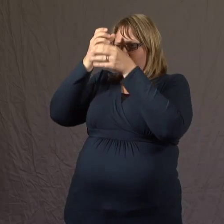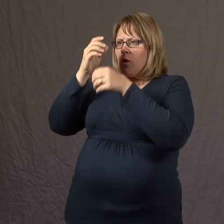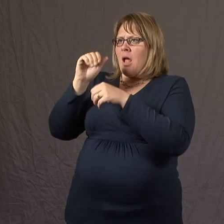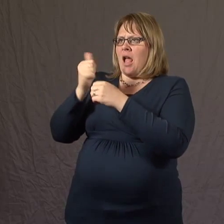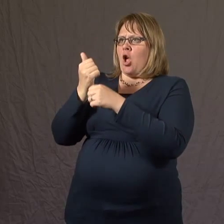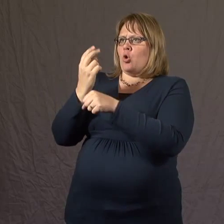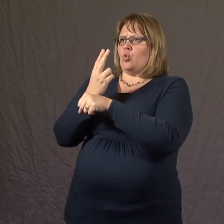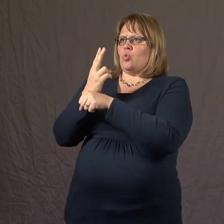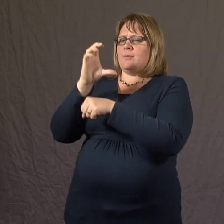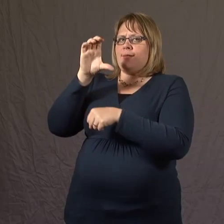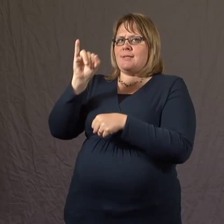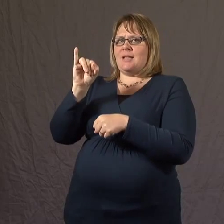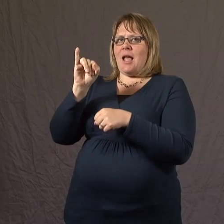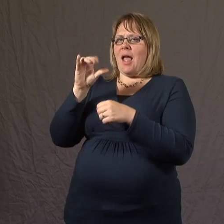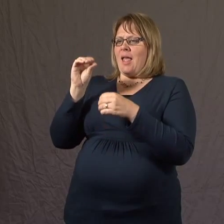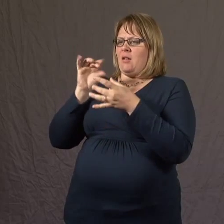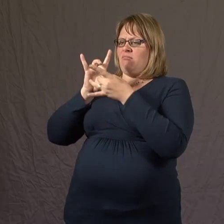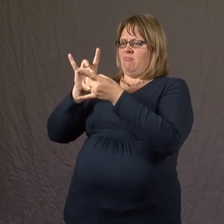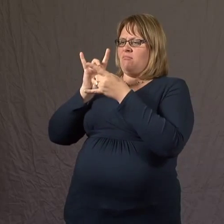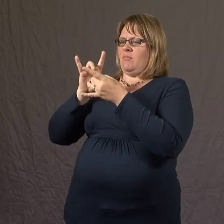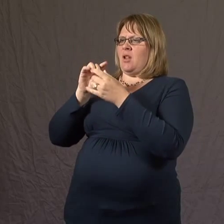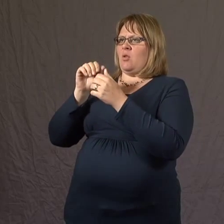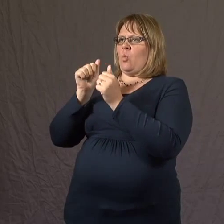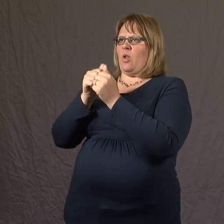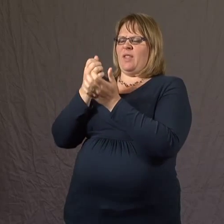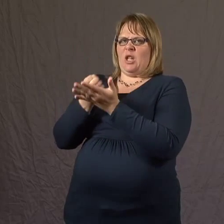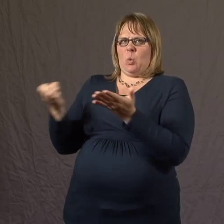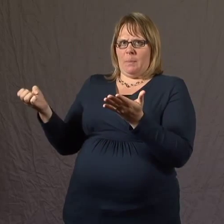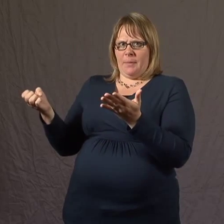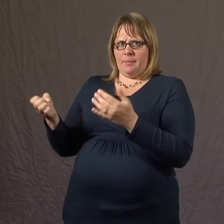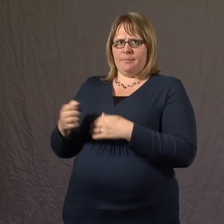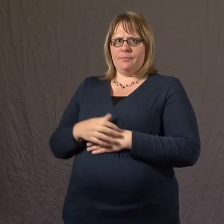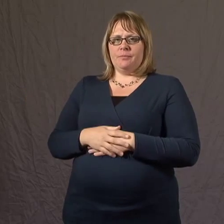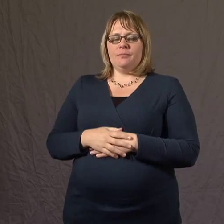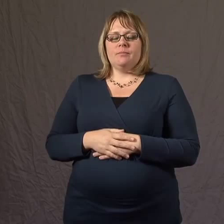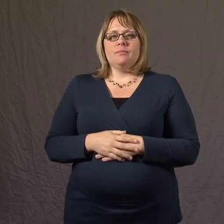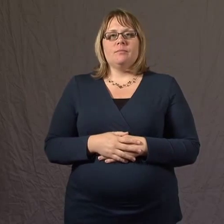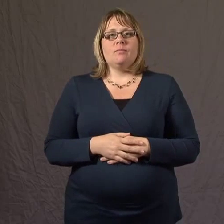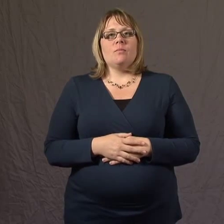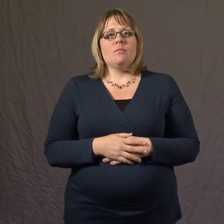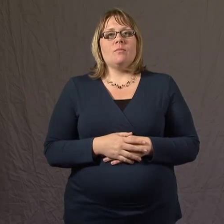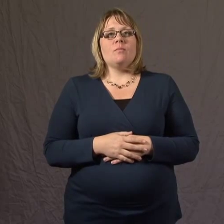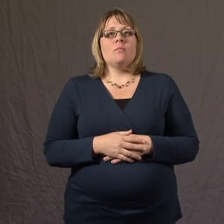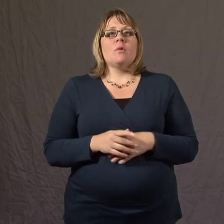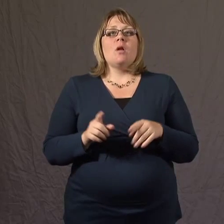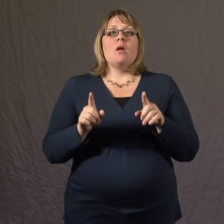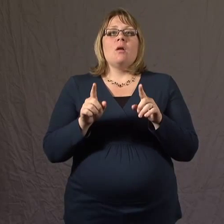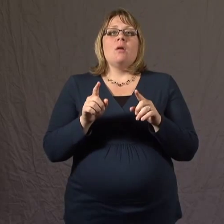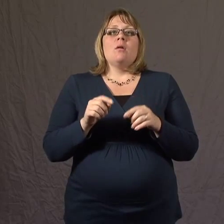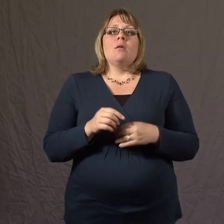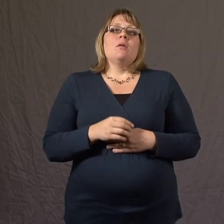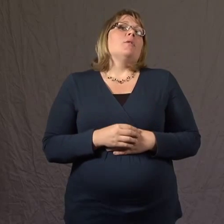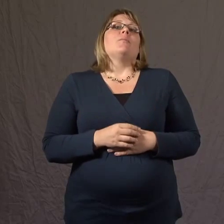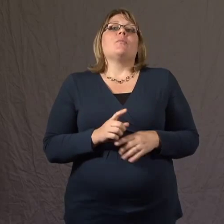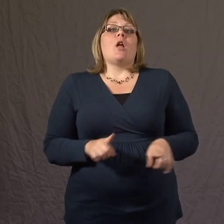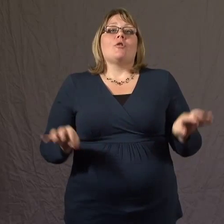Or another option is to contact someone who is knowledgeable about cochlear implants and how cochlear implants work with this system.